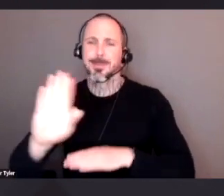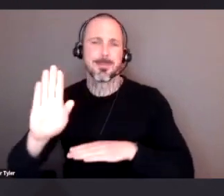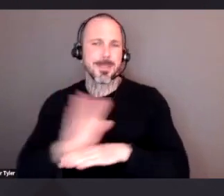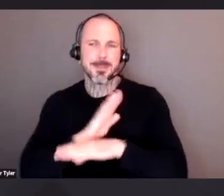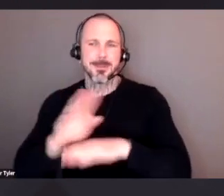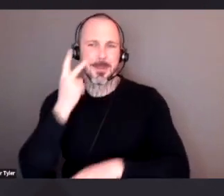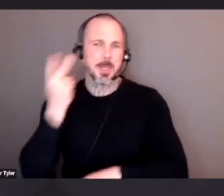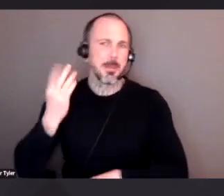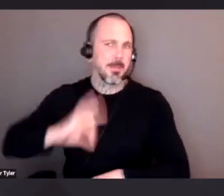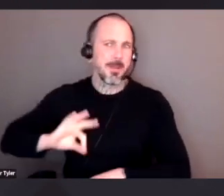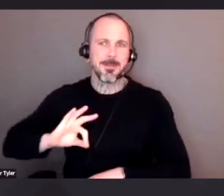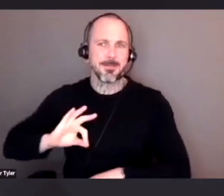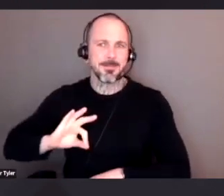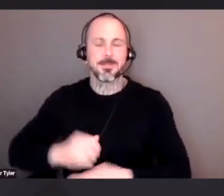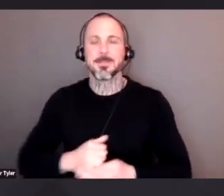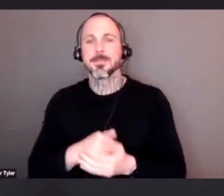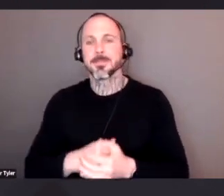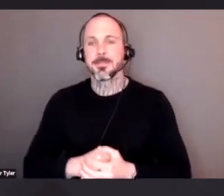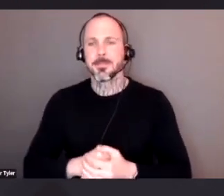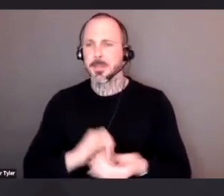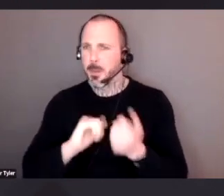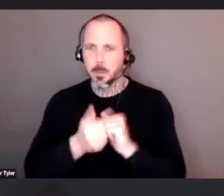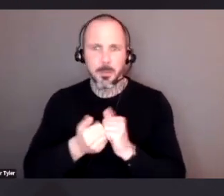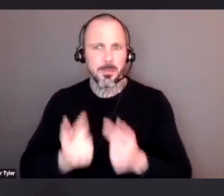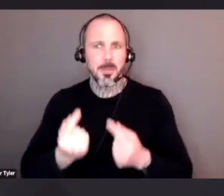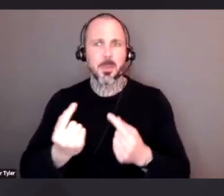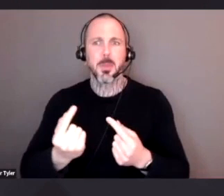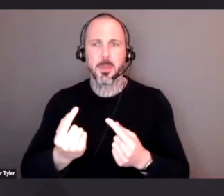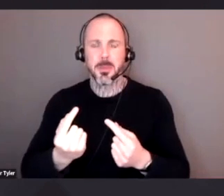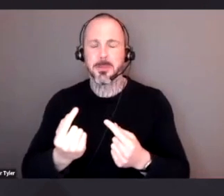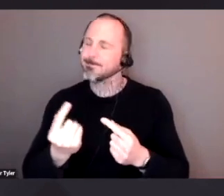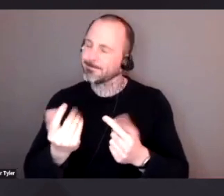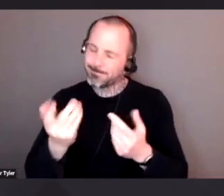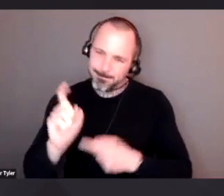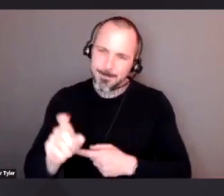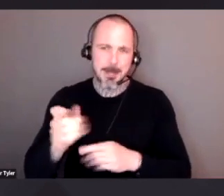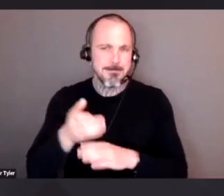to make their workplaces more inclusive. Because diversity and its advantages